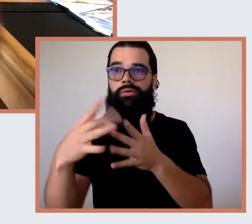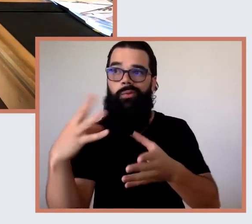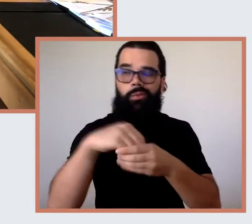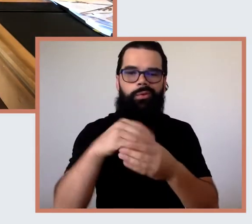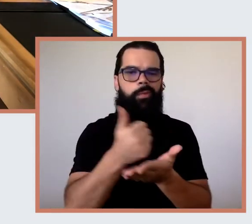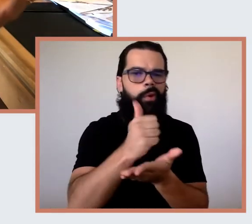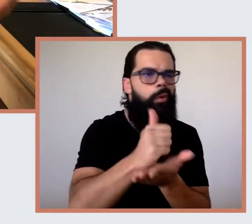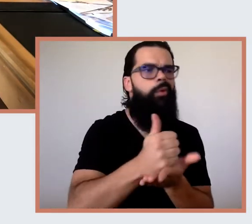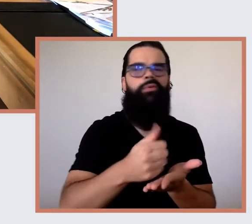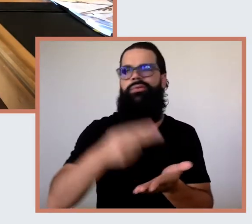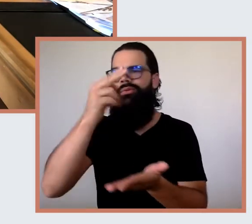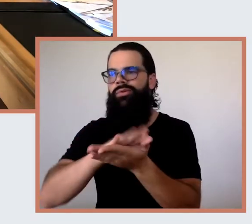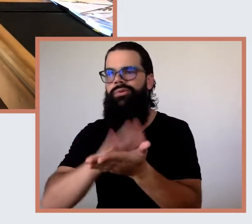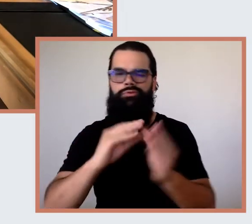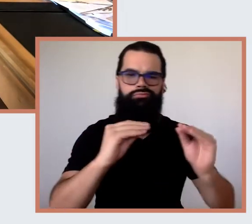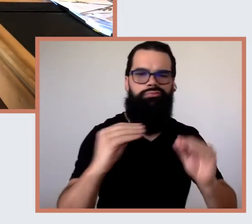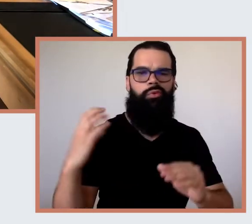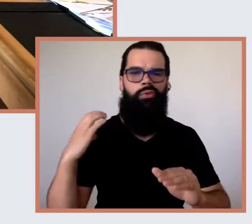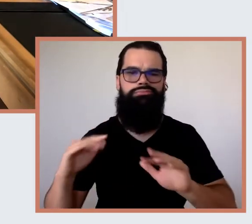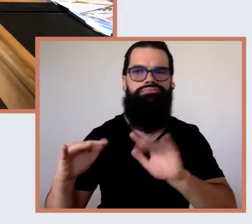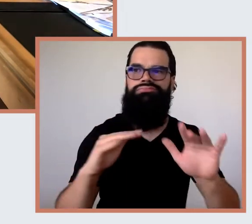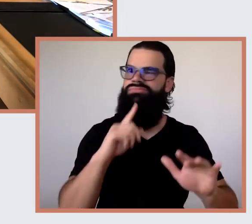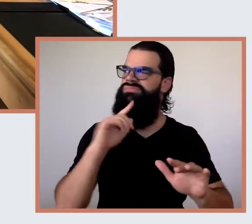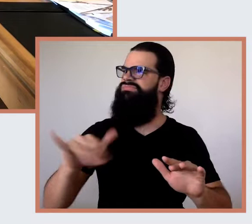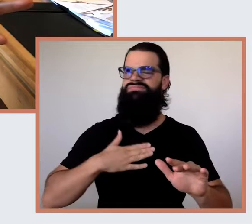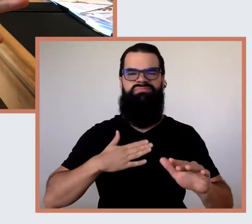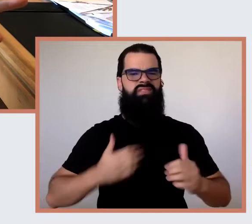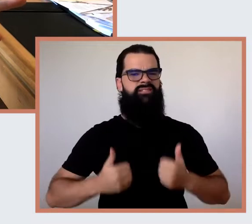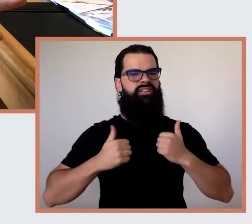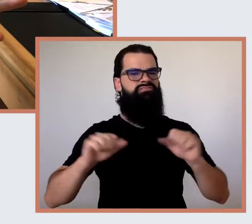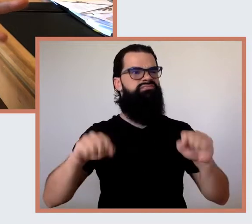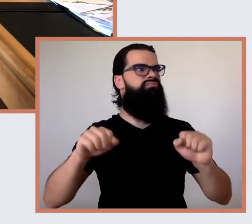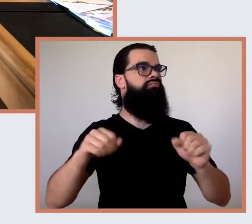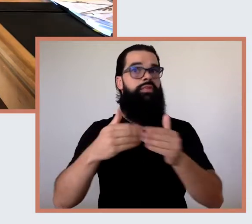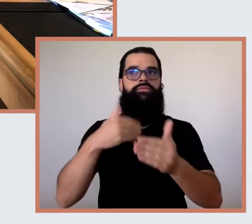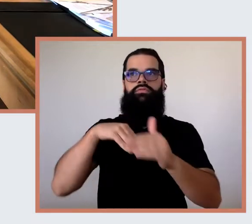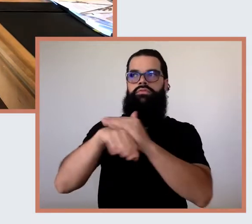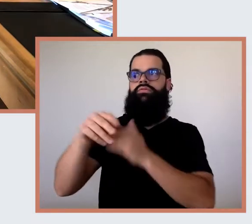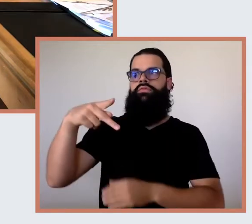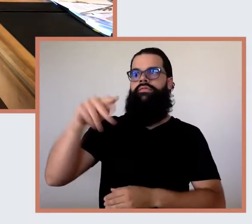I played sports in high school, I loved it. So I thought before I settle into my life, after having gone through four years